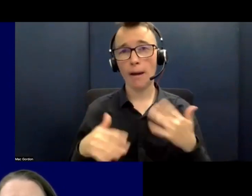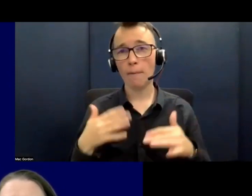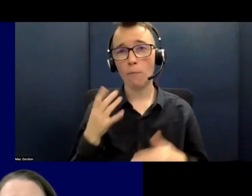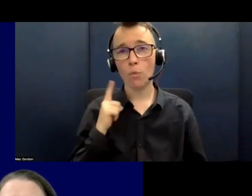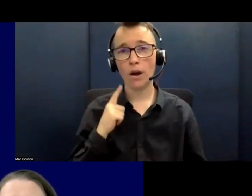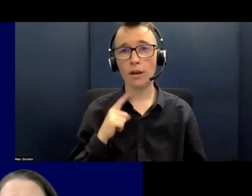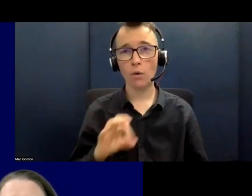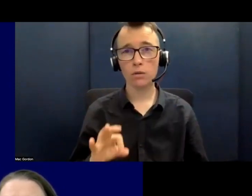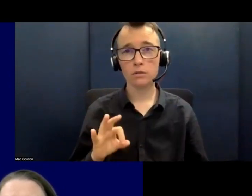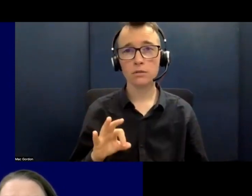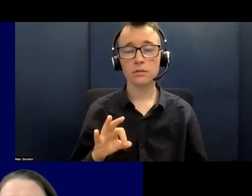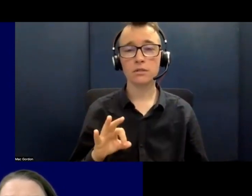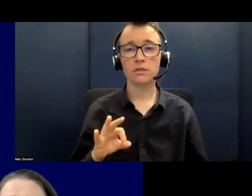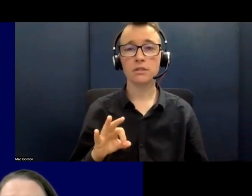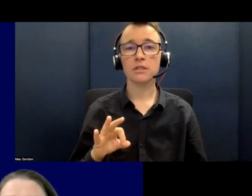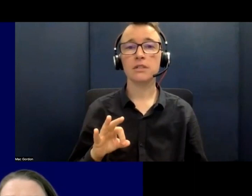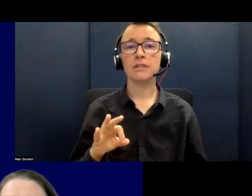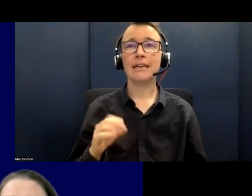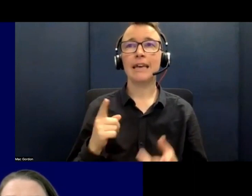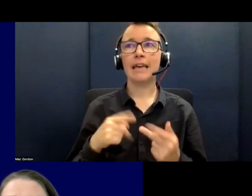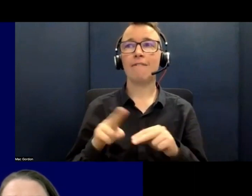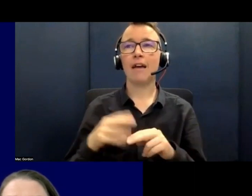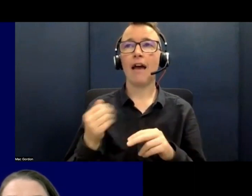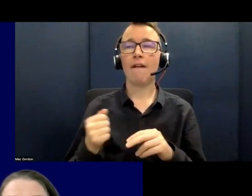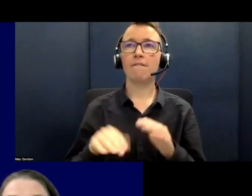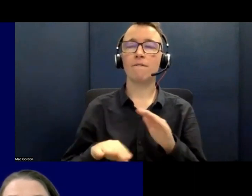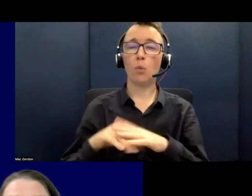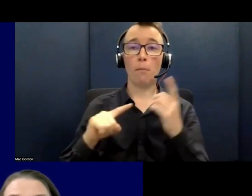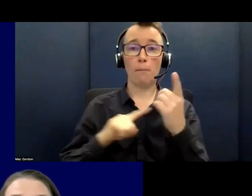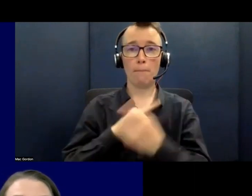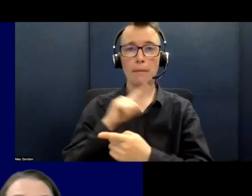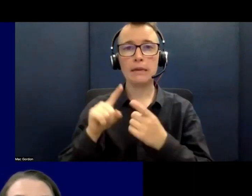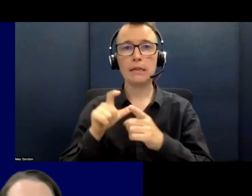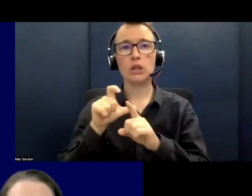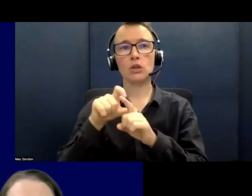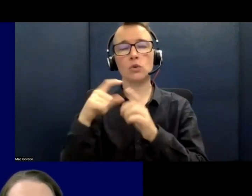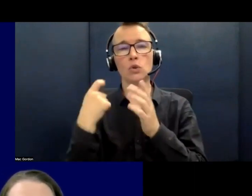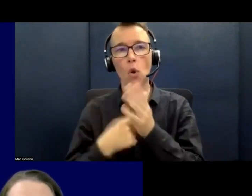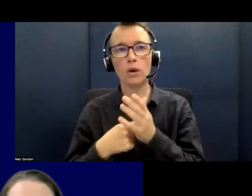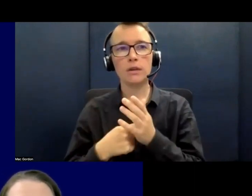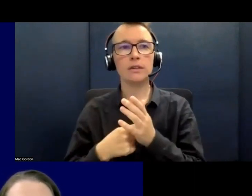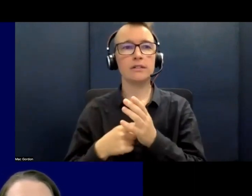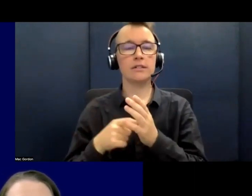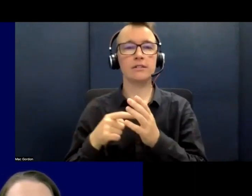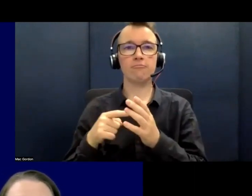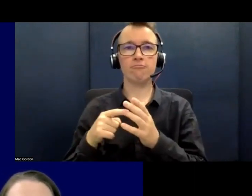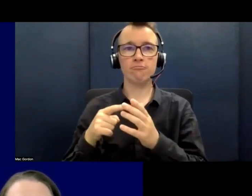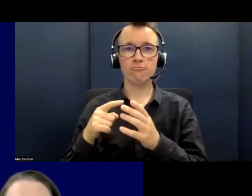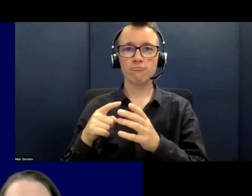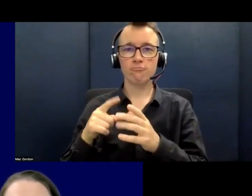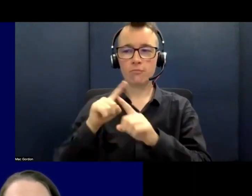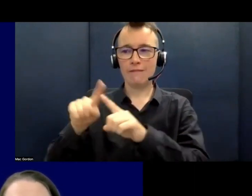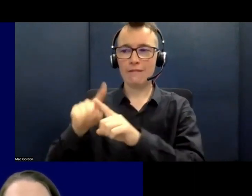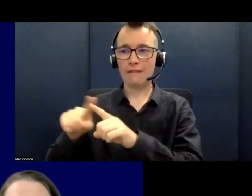a disciplined meeting, a therapy meeting, to to discuss what the goals are and see whether or not